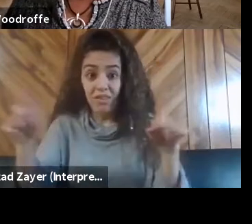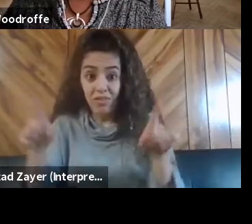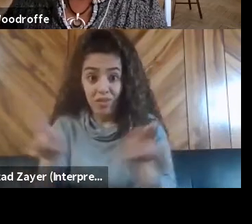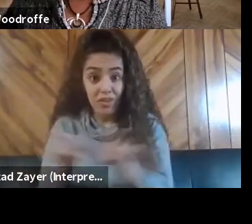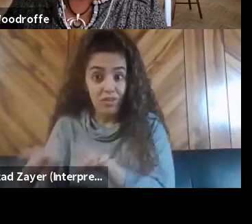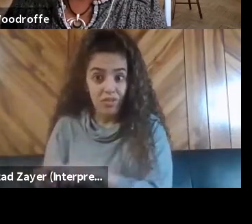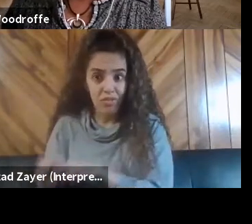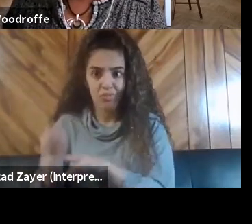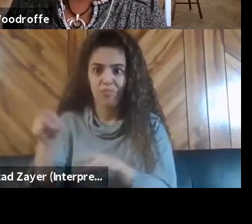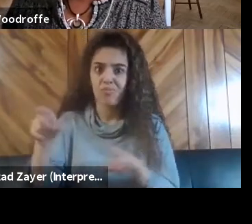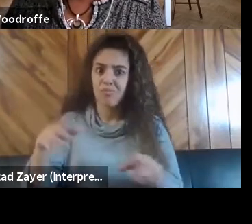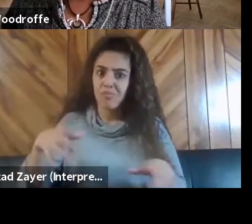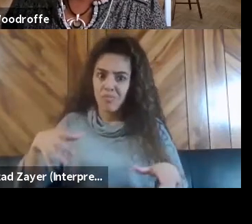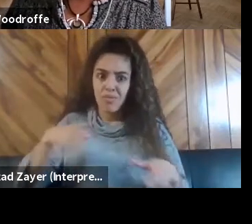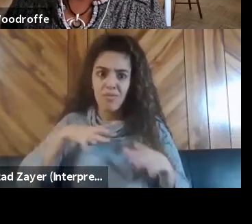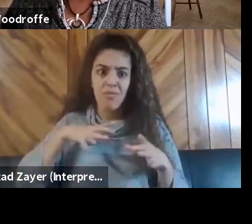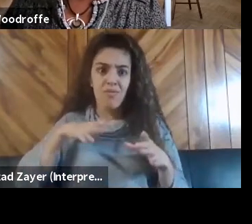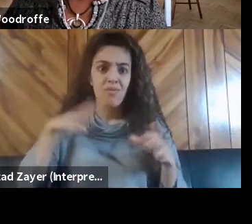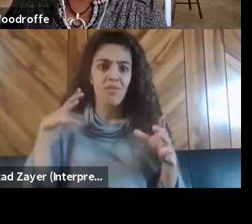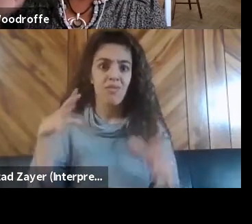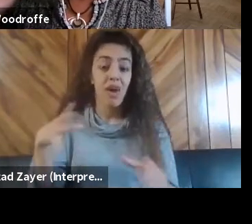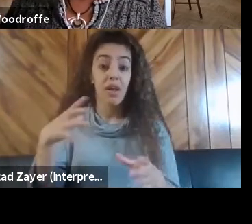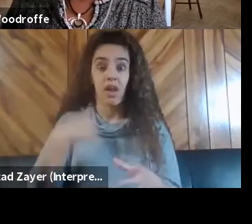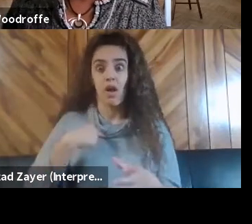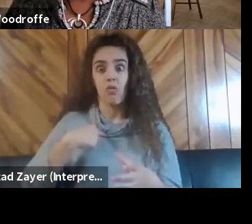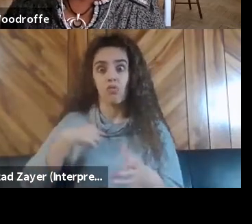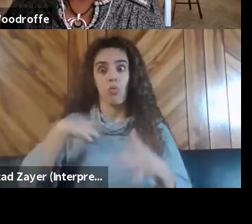very, very worried when he left I saw everything was going to go